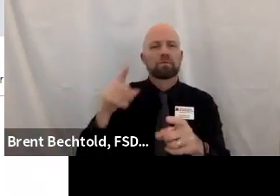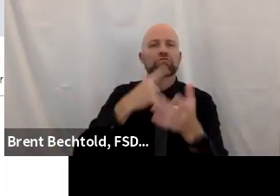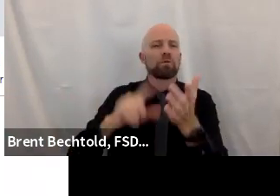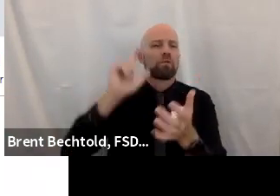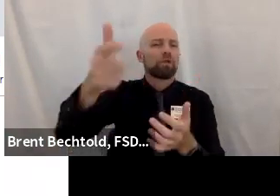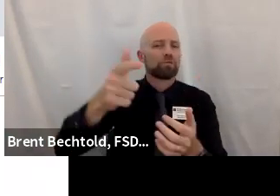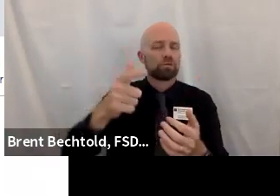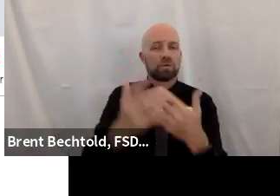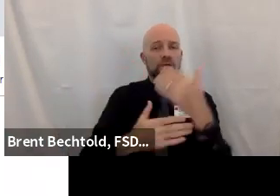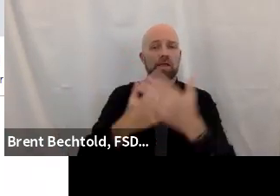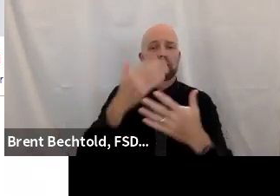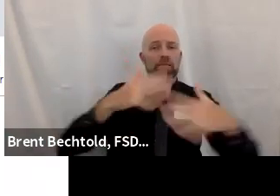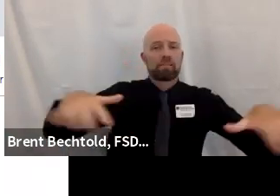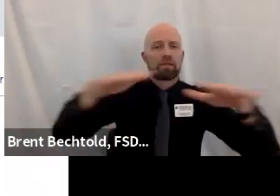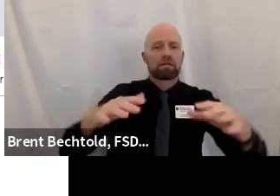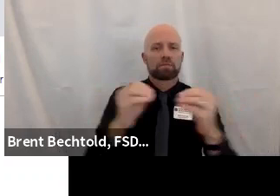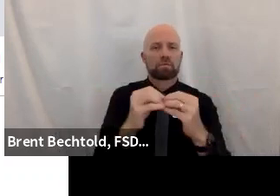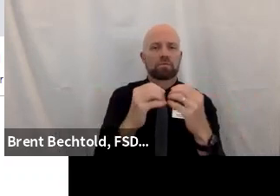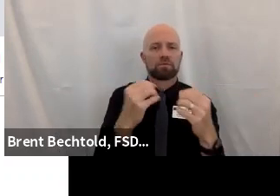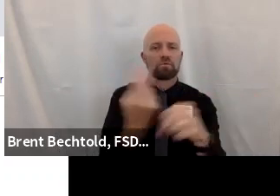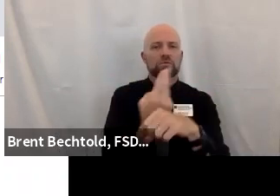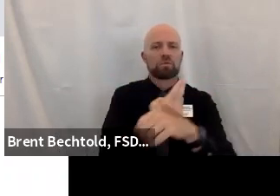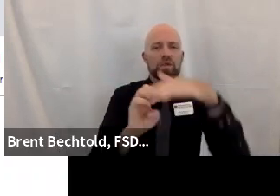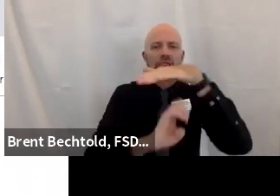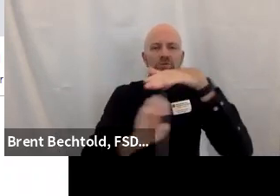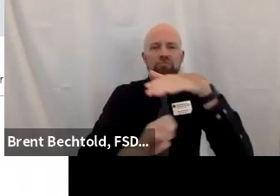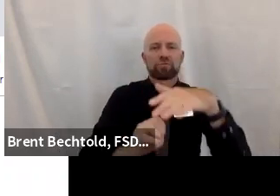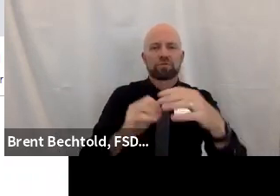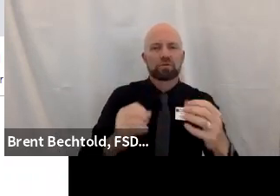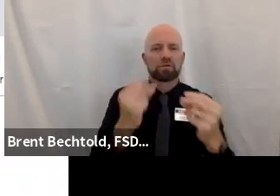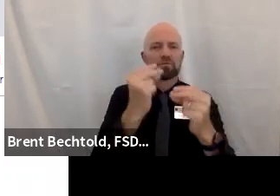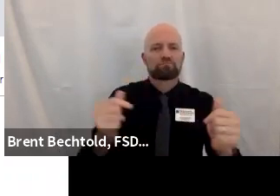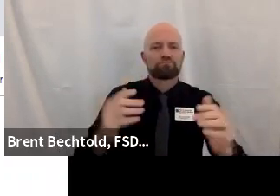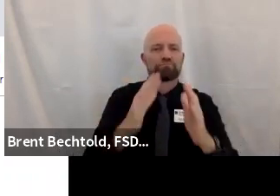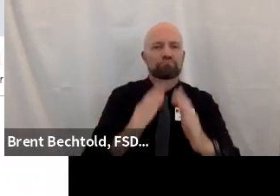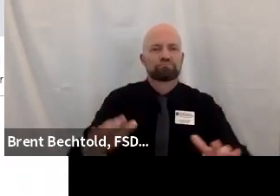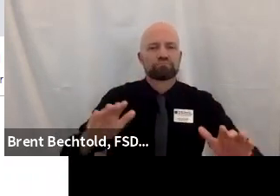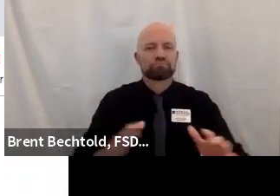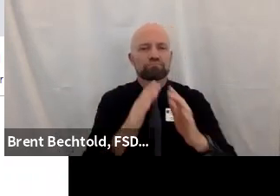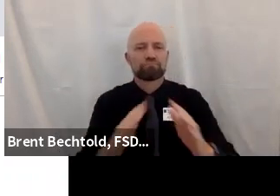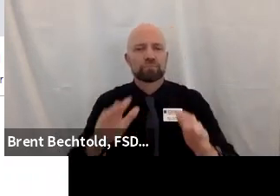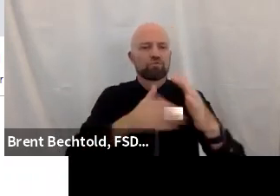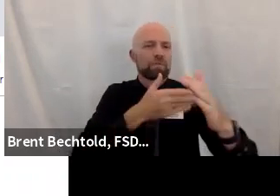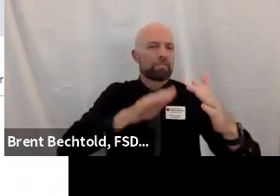We don't have time to show all of that now. In a hands-on situation we would. In an elementary classroom show you how